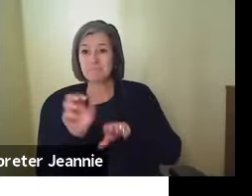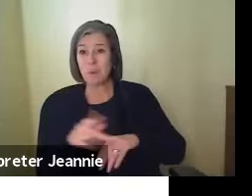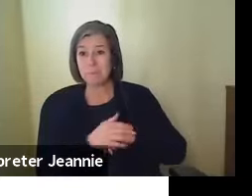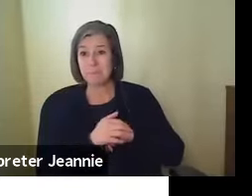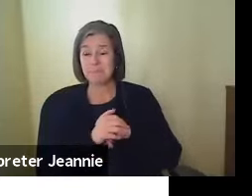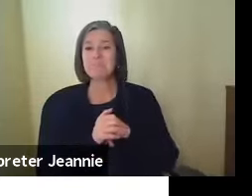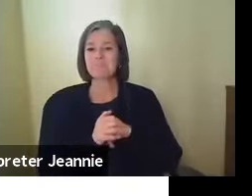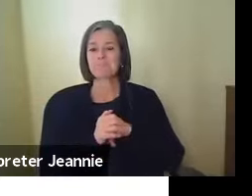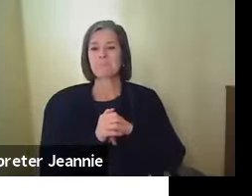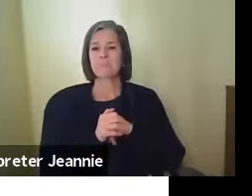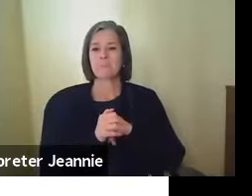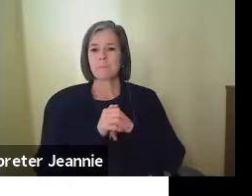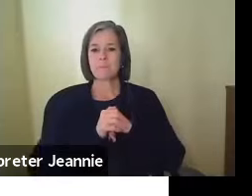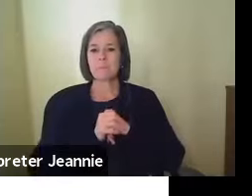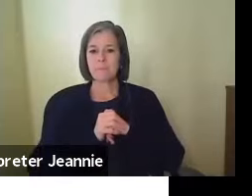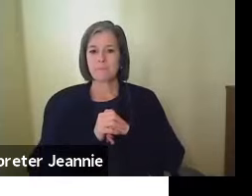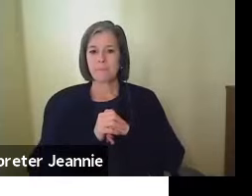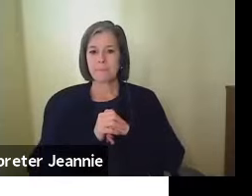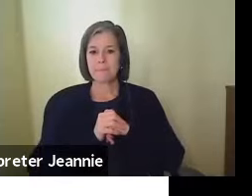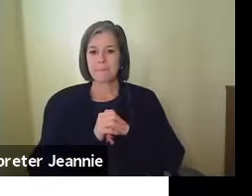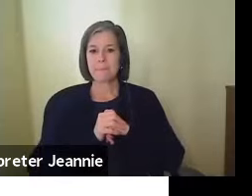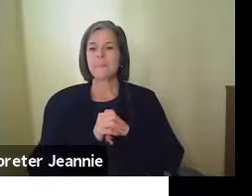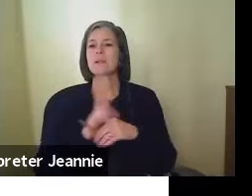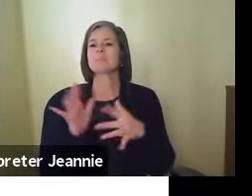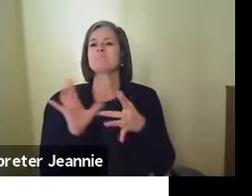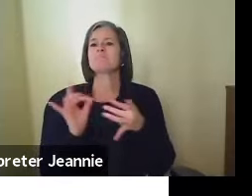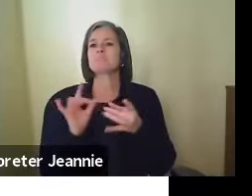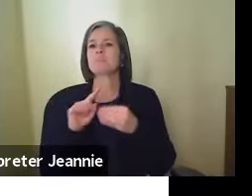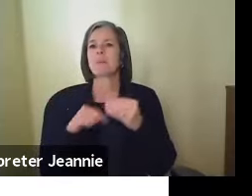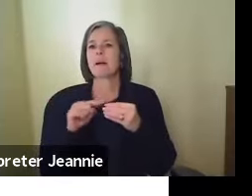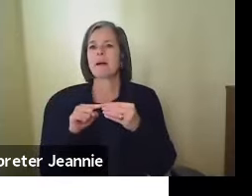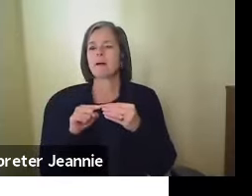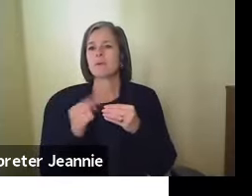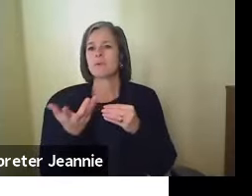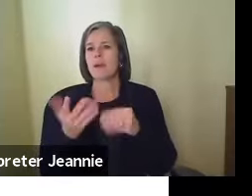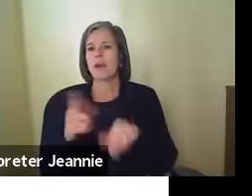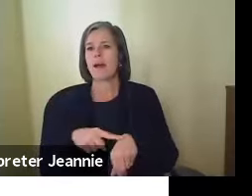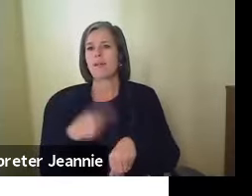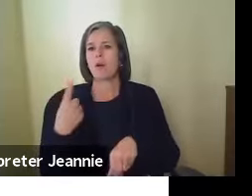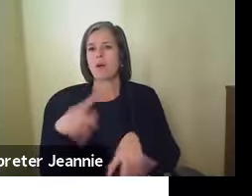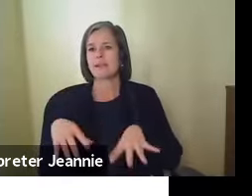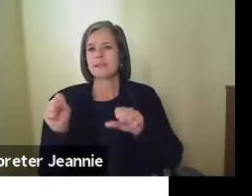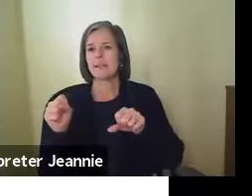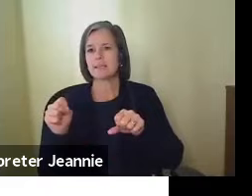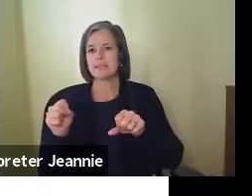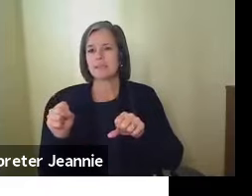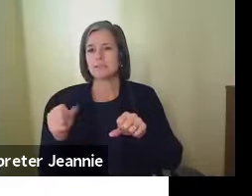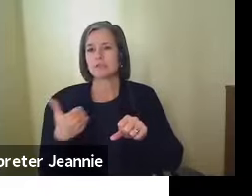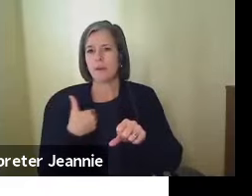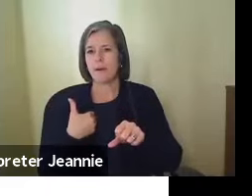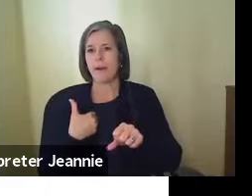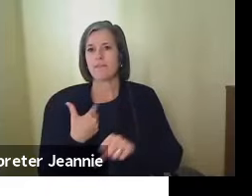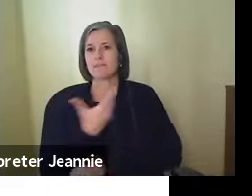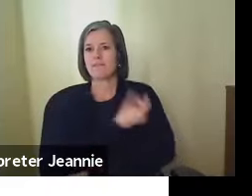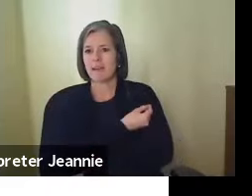So tell us about how long it takes to have the vaccine take effect in your body.